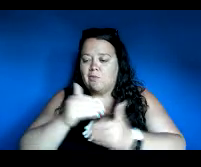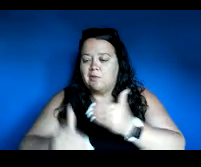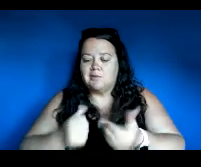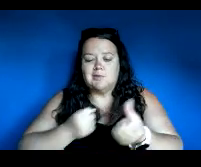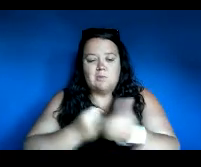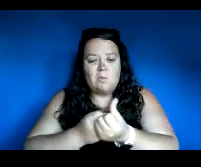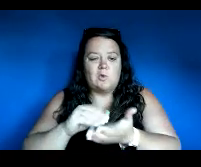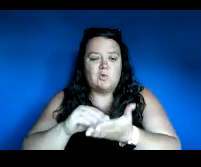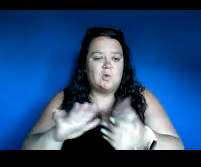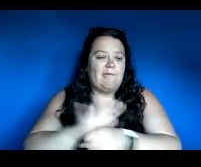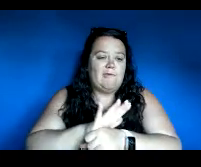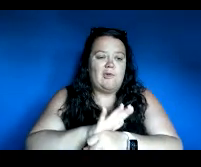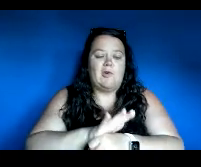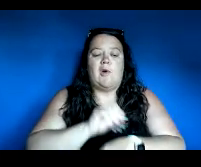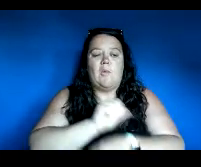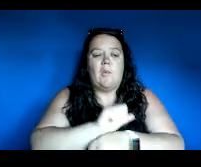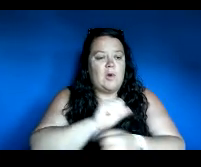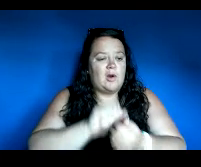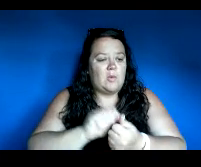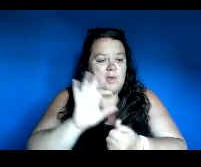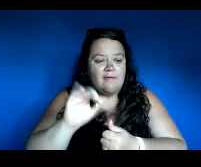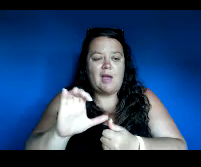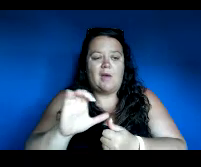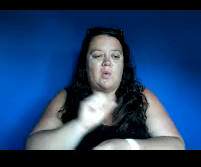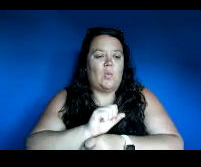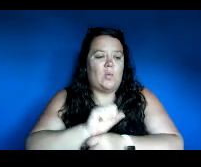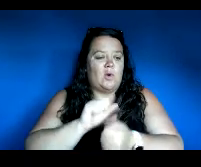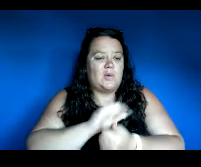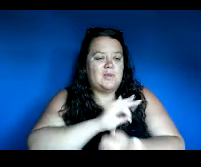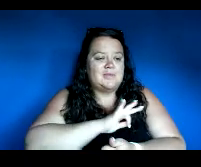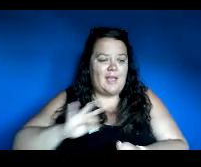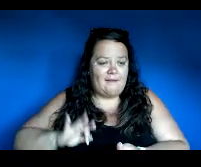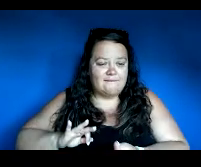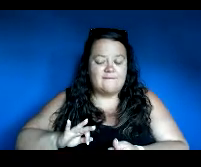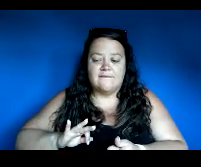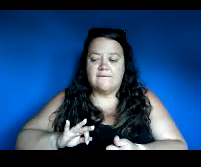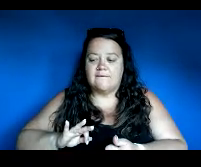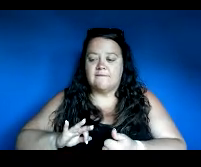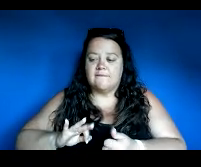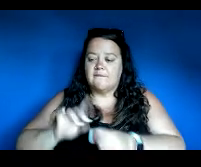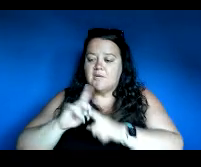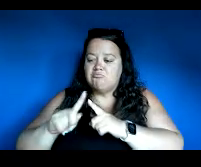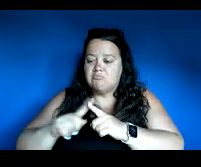working with faculty, working with staff, and, you know, you know, different programs to make sure